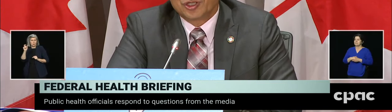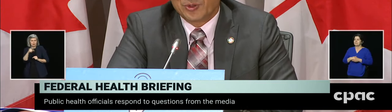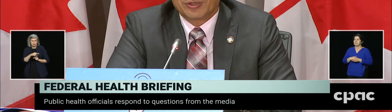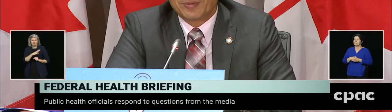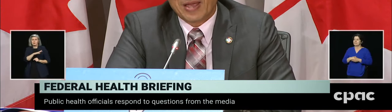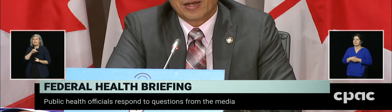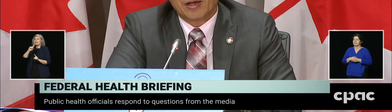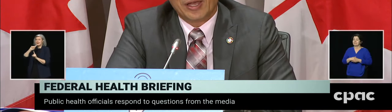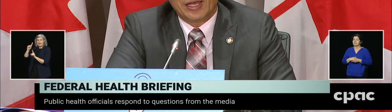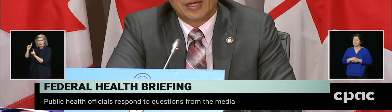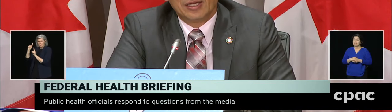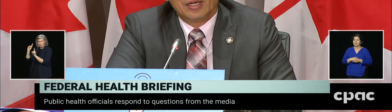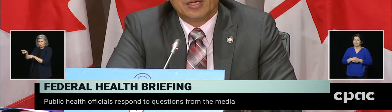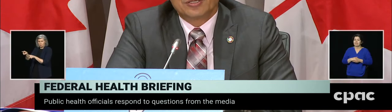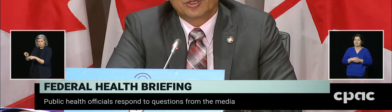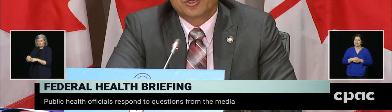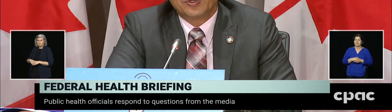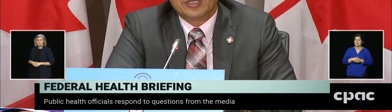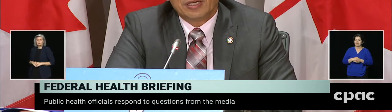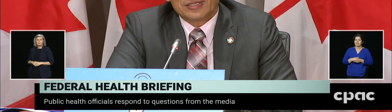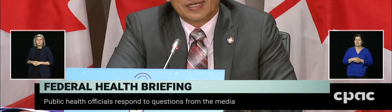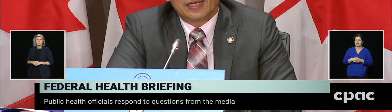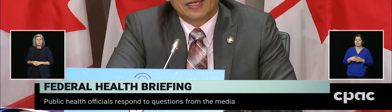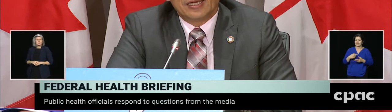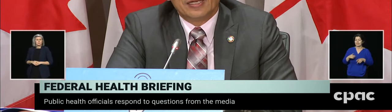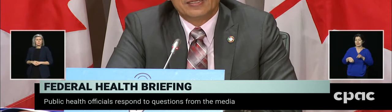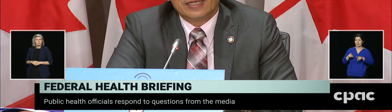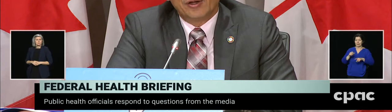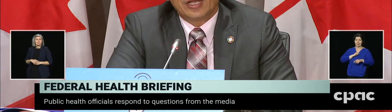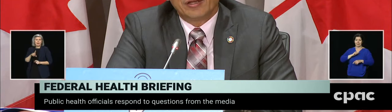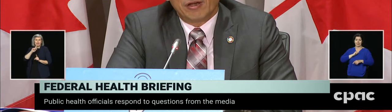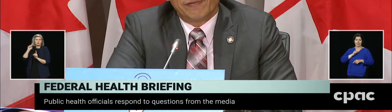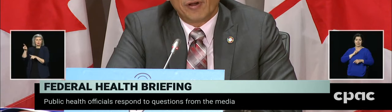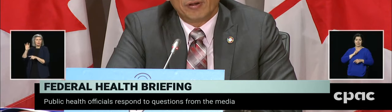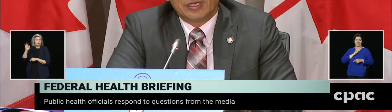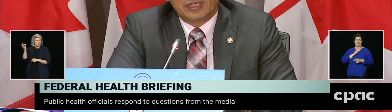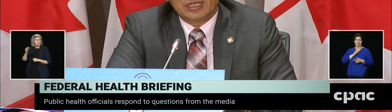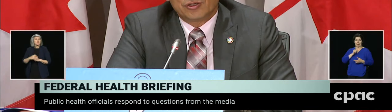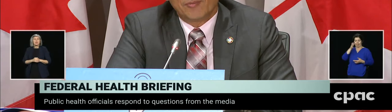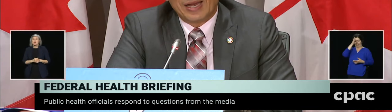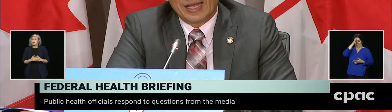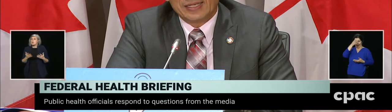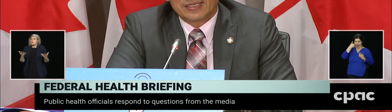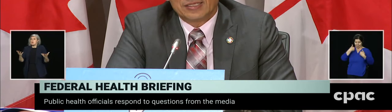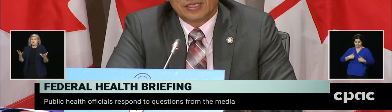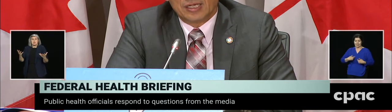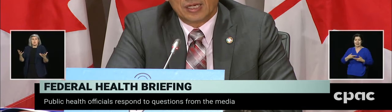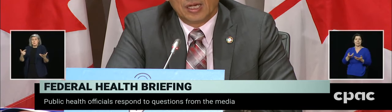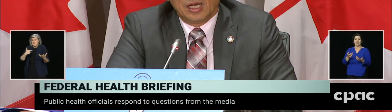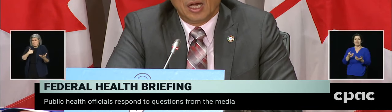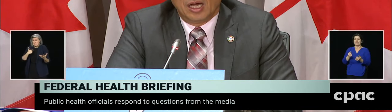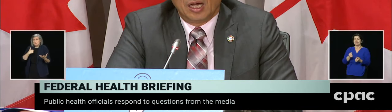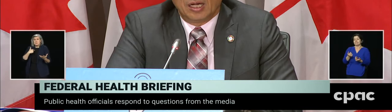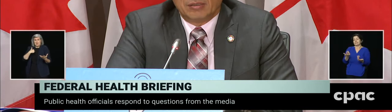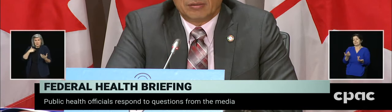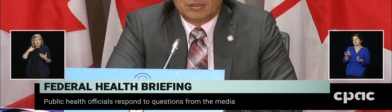ANSWER TO THE QUESTION, IT WAS INAUDIBLE TO THE INTERPRETER. THE ANSWER TO YOUR QUESTION,